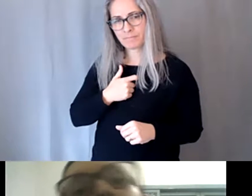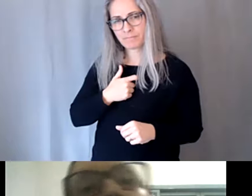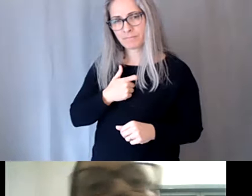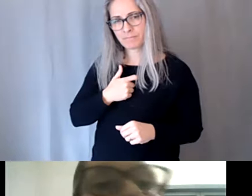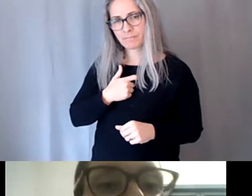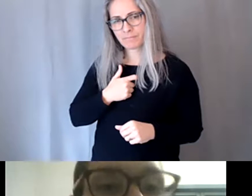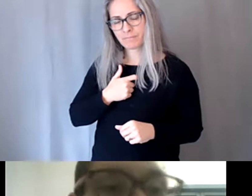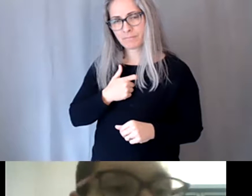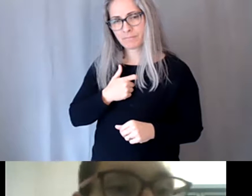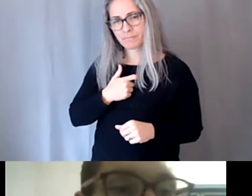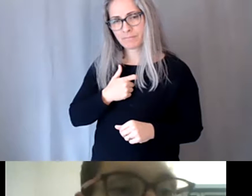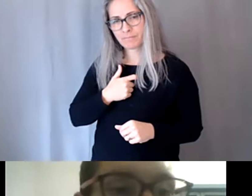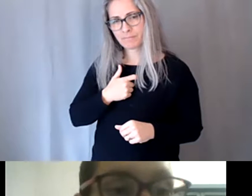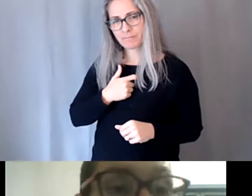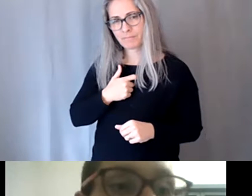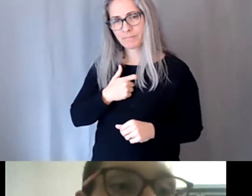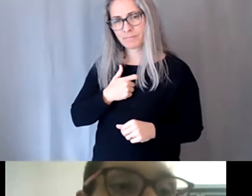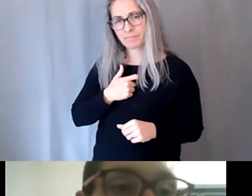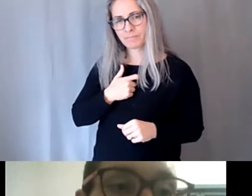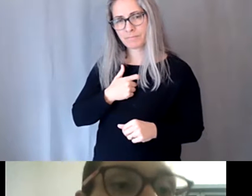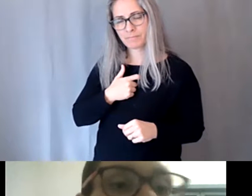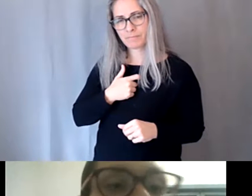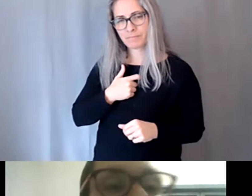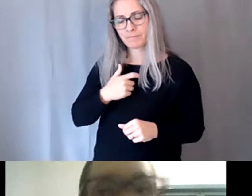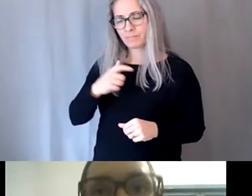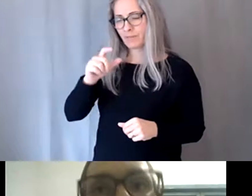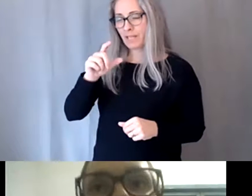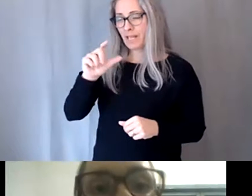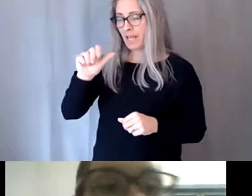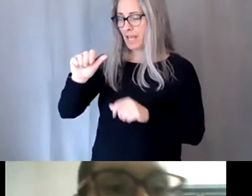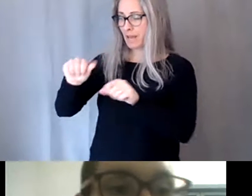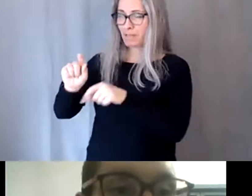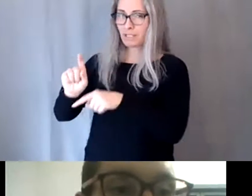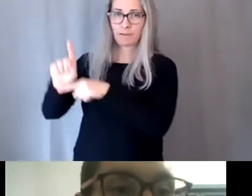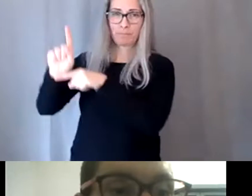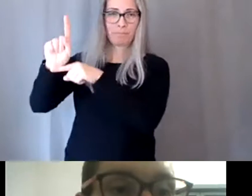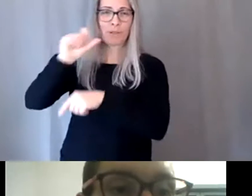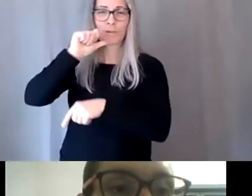fear by disabled people ableism is a set of practices